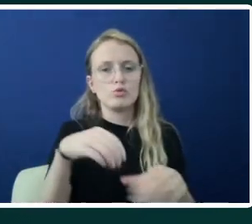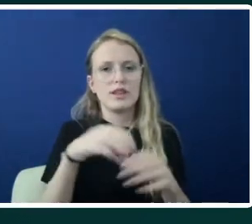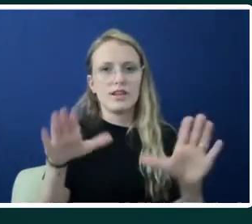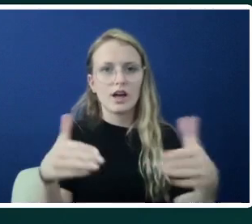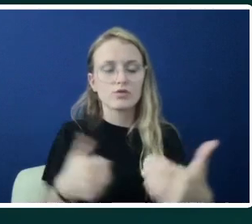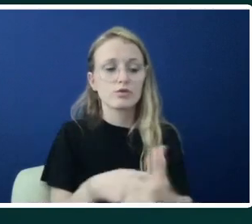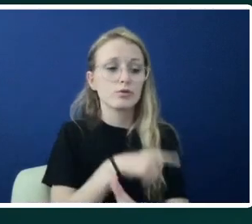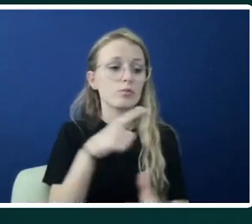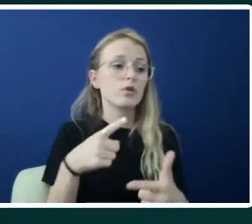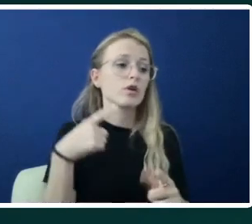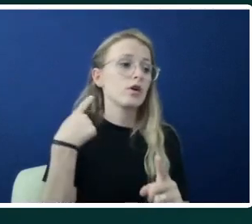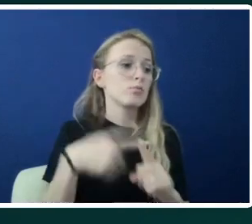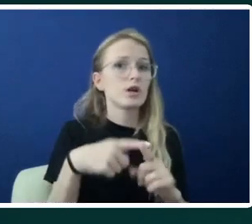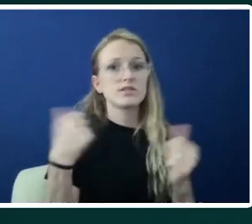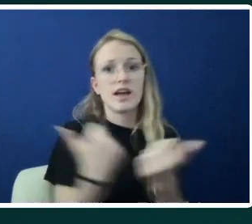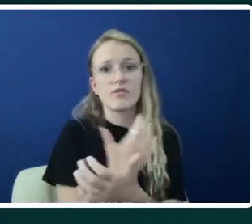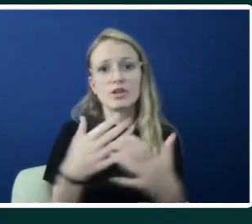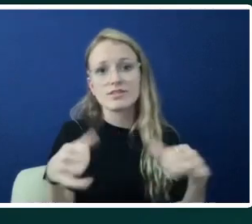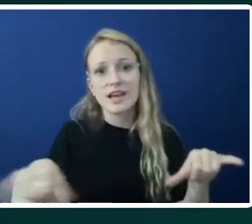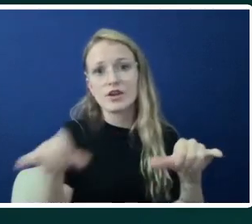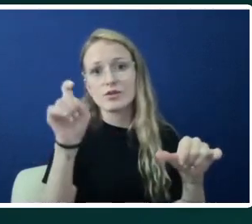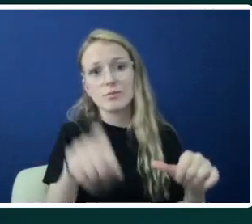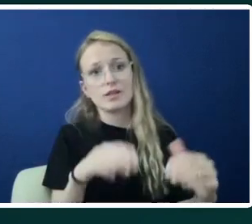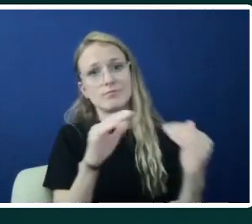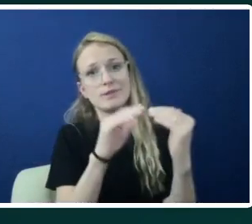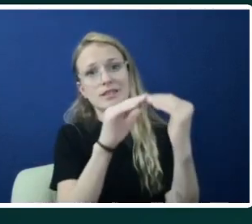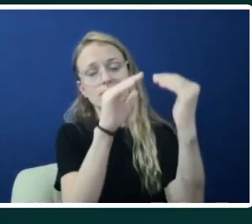the things that -- and this again, was oriented into the school day. So, the teachers were still